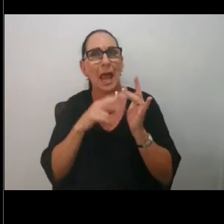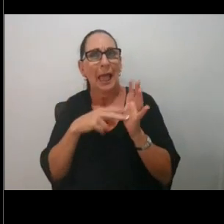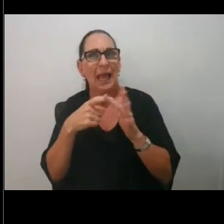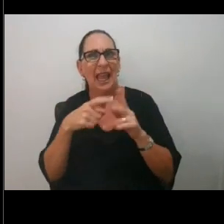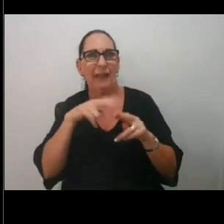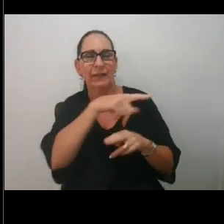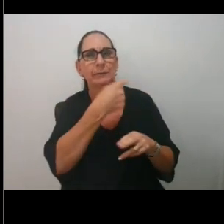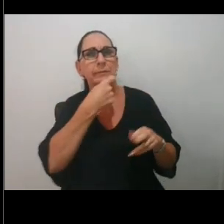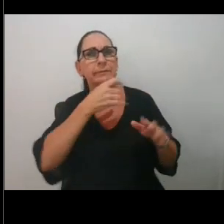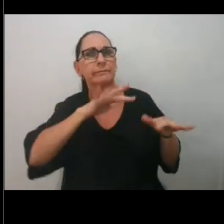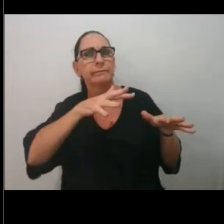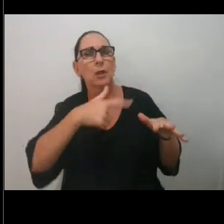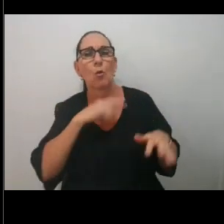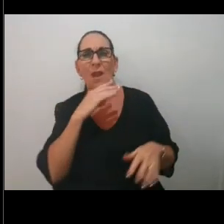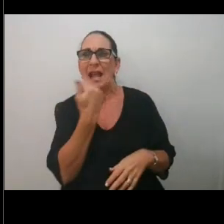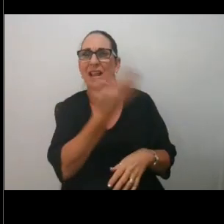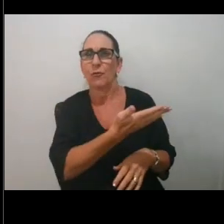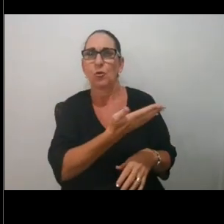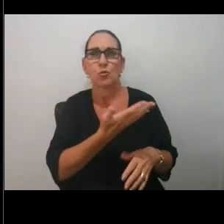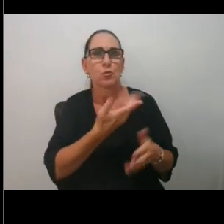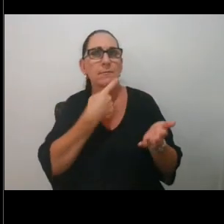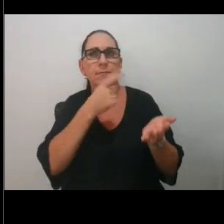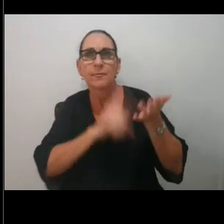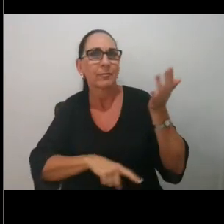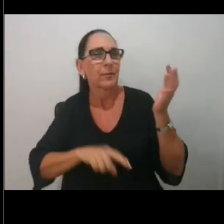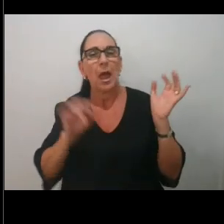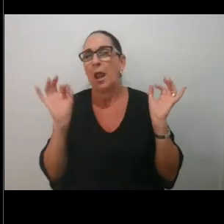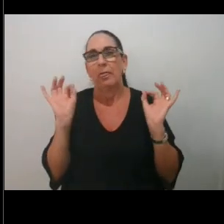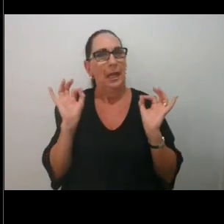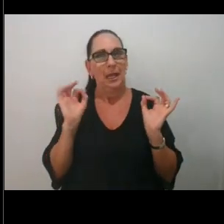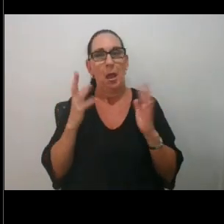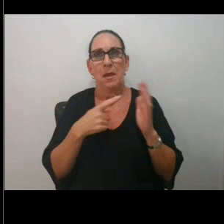none of that there's no legal consequences so there's nothing to fear for anybody coming onto